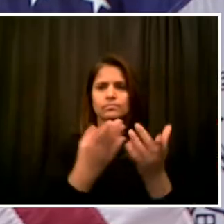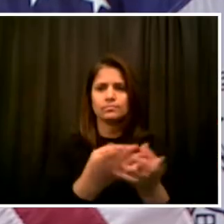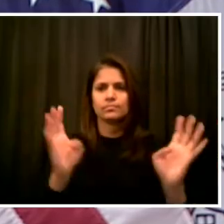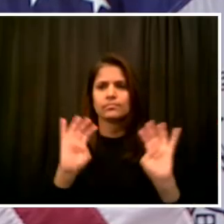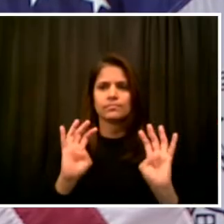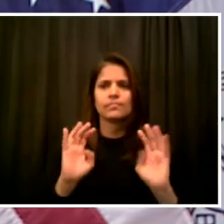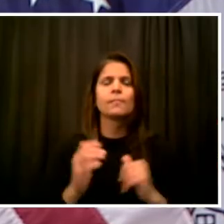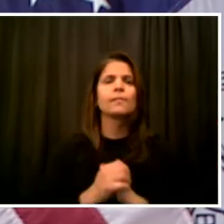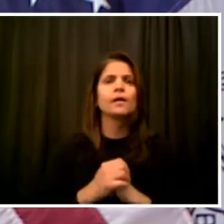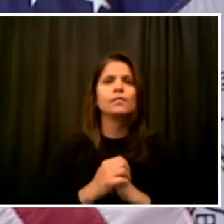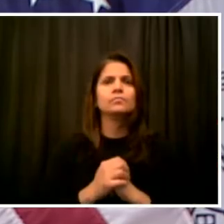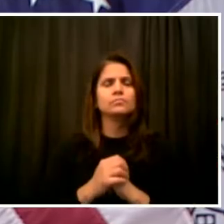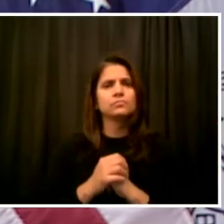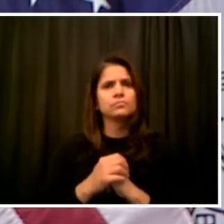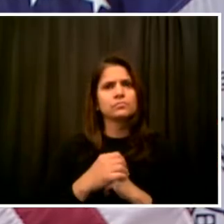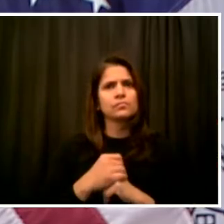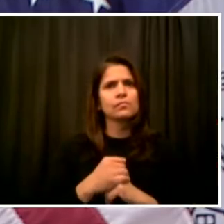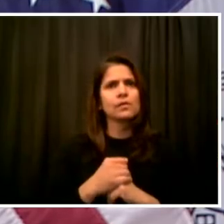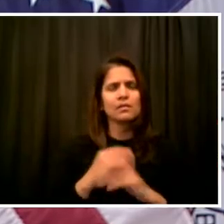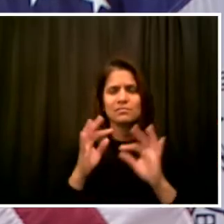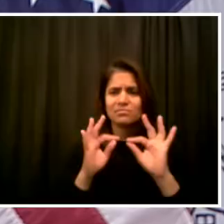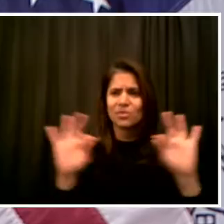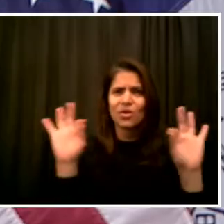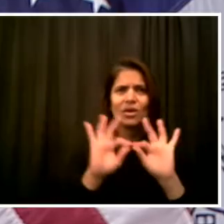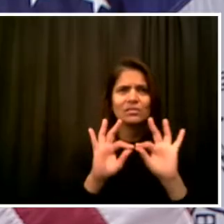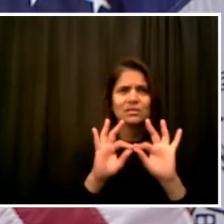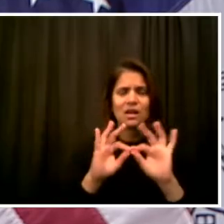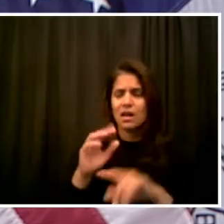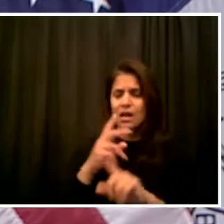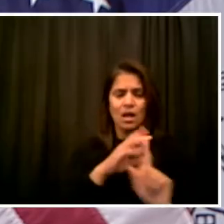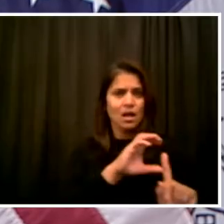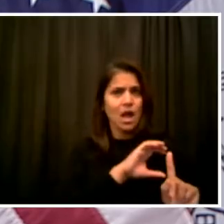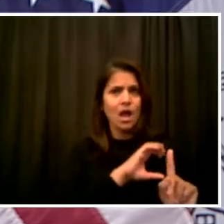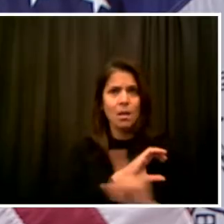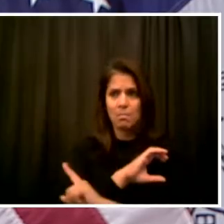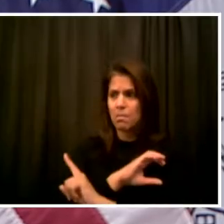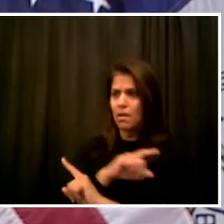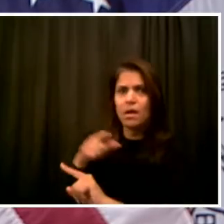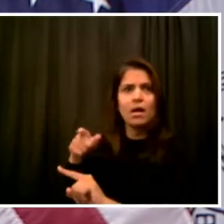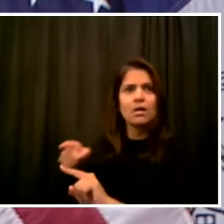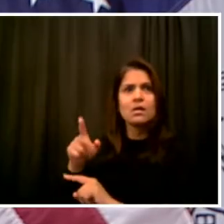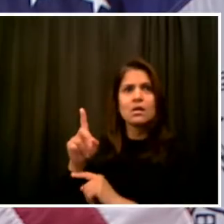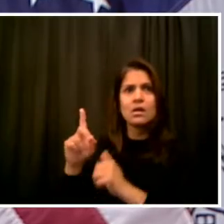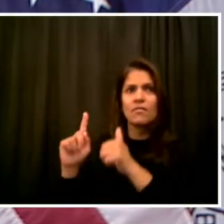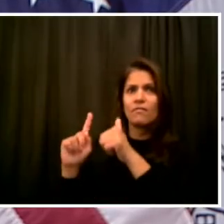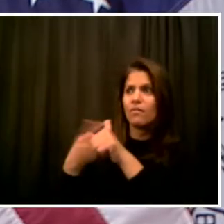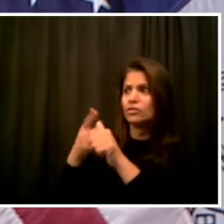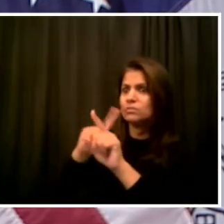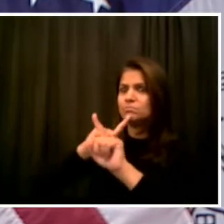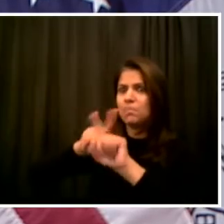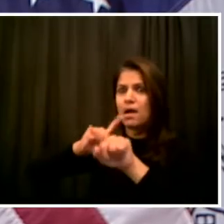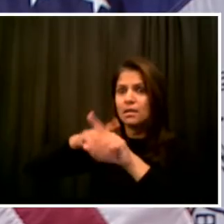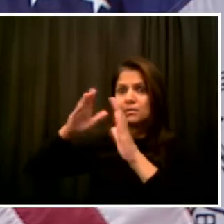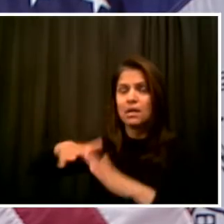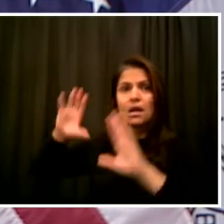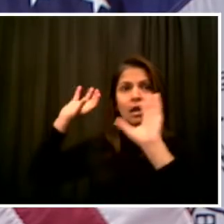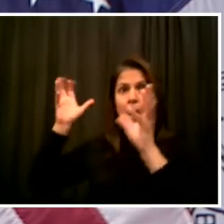RESPONDERS HAVE PPEs, PERIOD. OBVIOUSLY THAT OUR HEALTH CARE WORKERS HAVE PPEs. SO THERE ACE NO